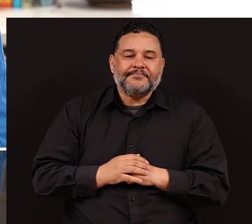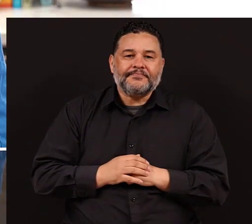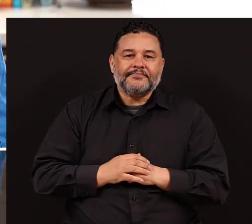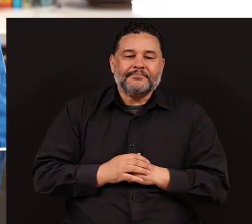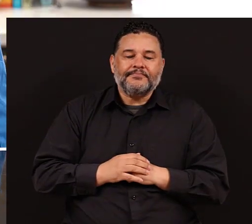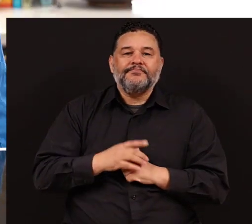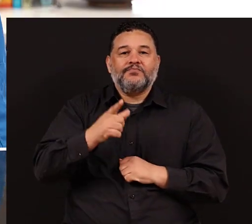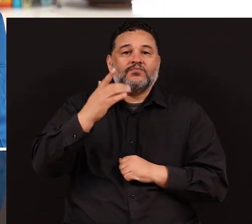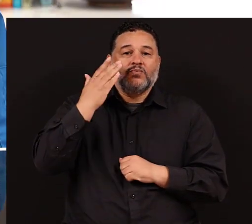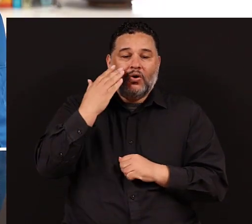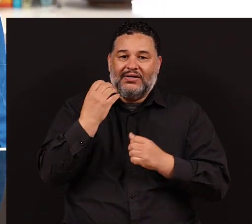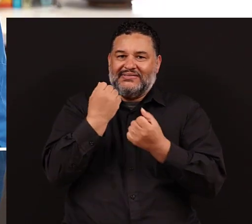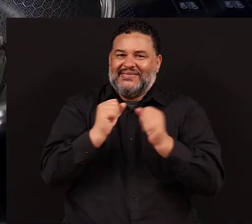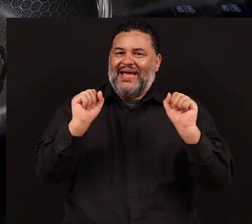because as you know, safety first.